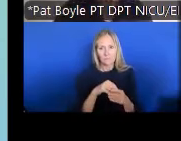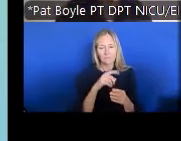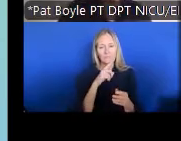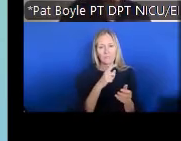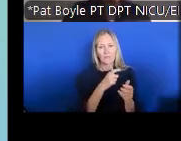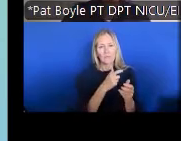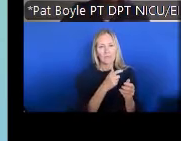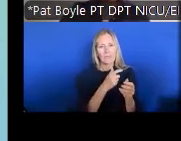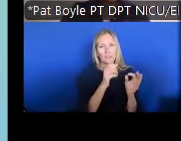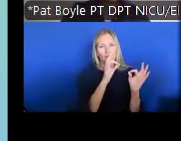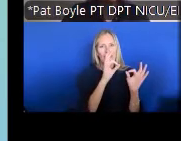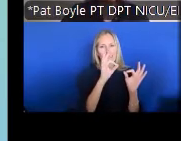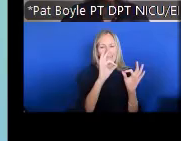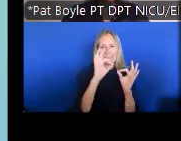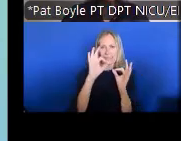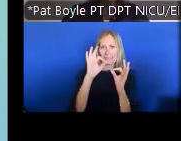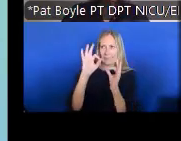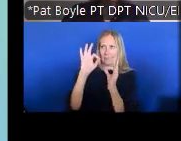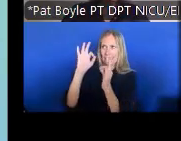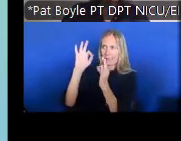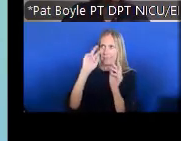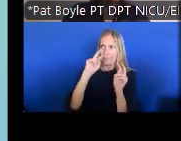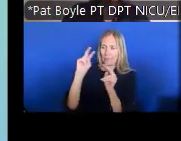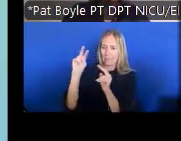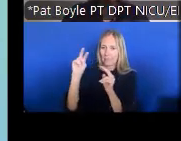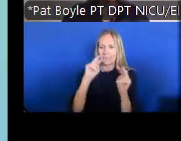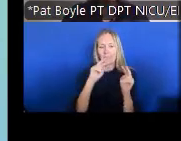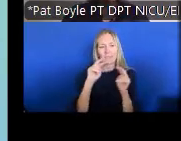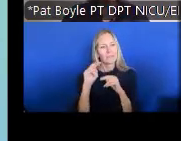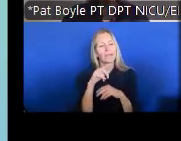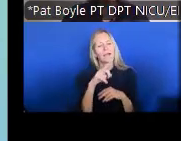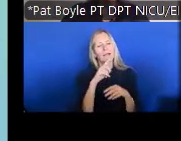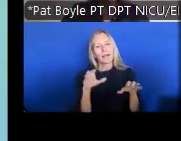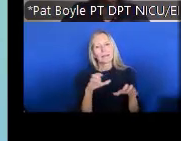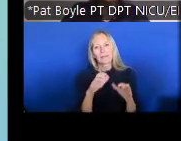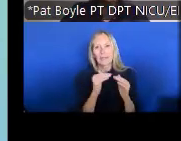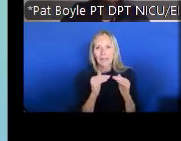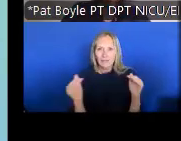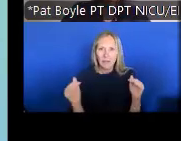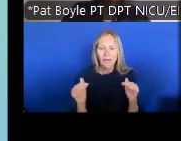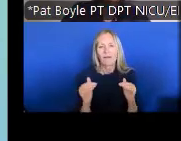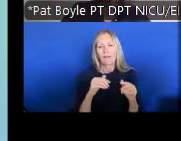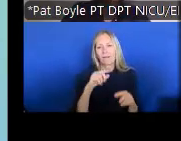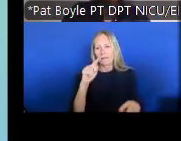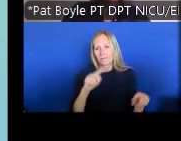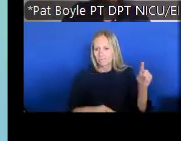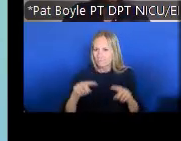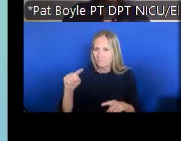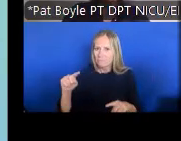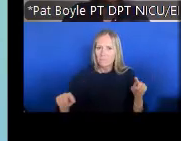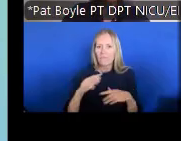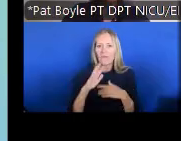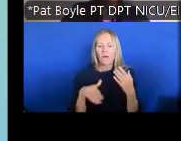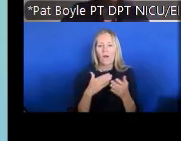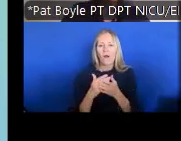Brazelton doing, looking at their suitability, looking at their activity level, but all with the parent and having the